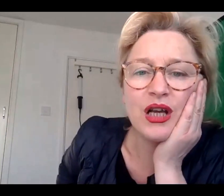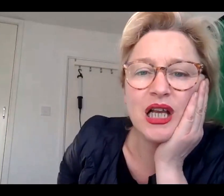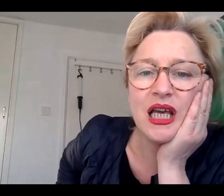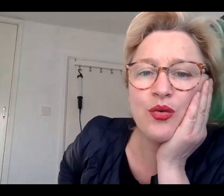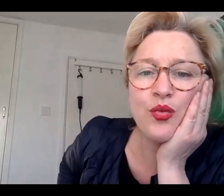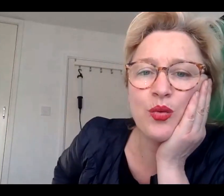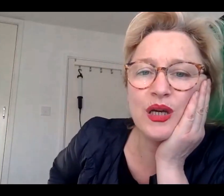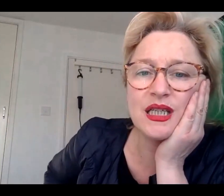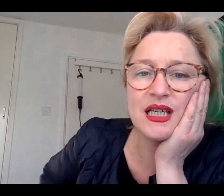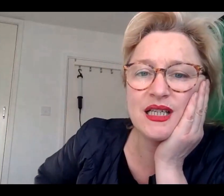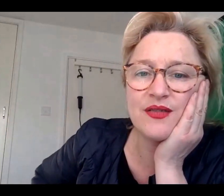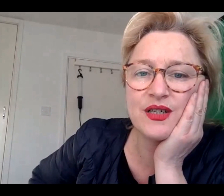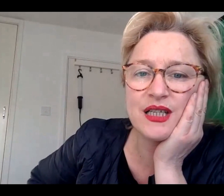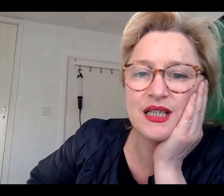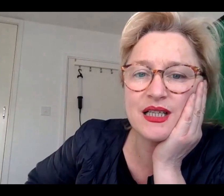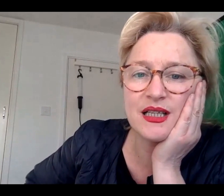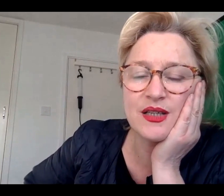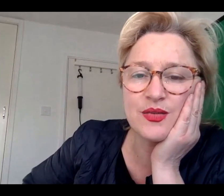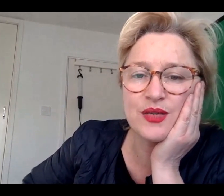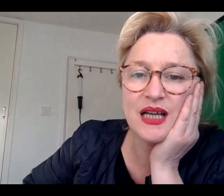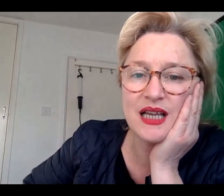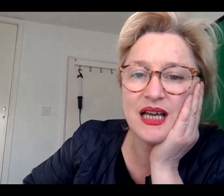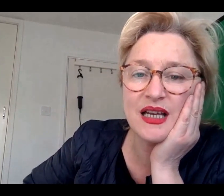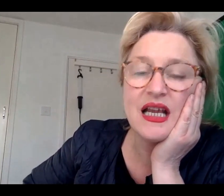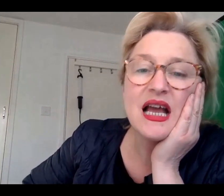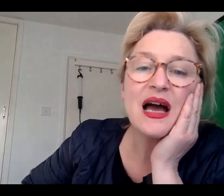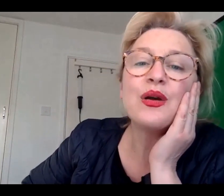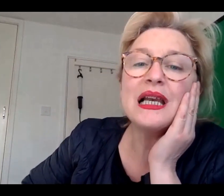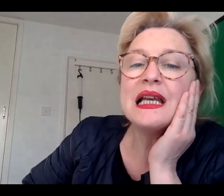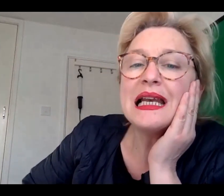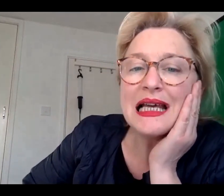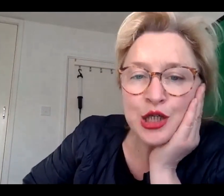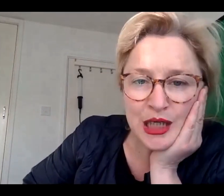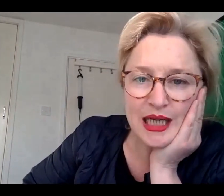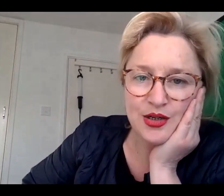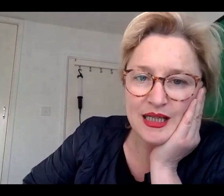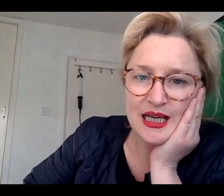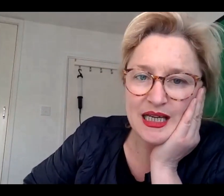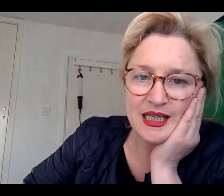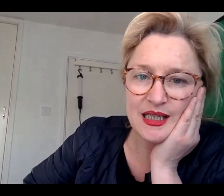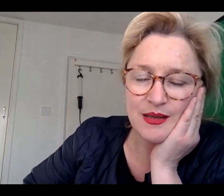really what we did in the first instance is we sat down and we literally translated